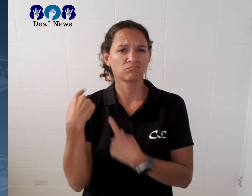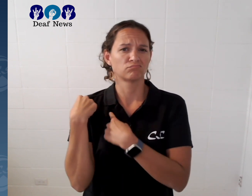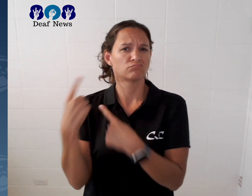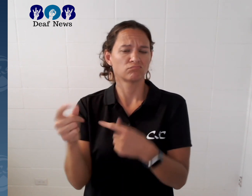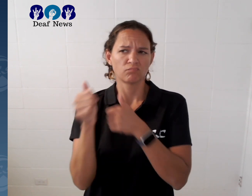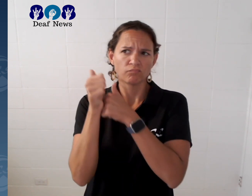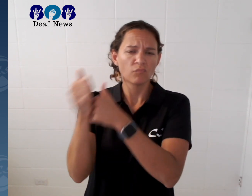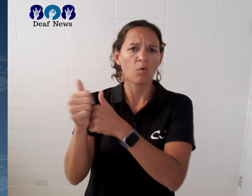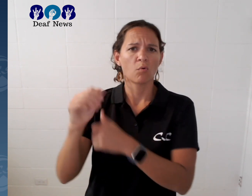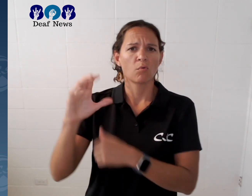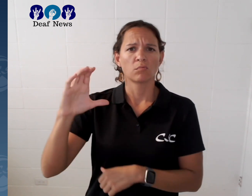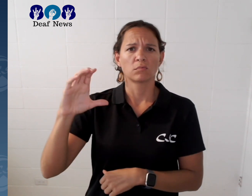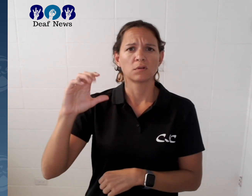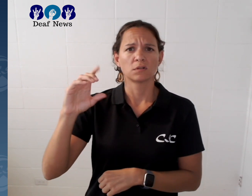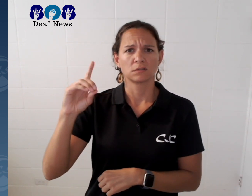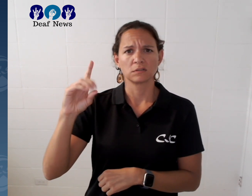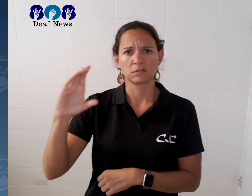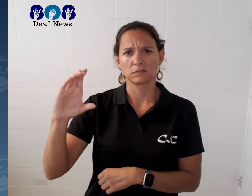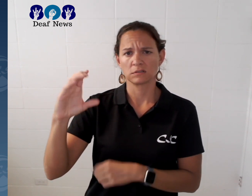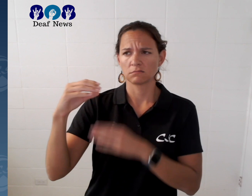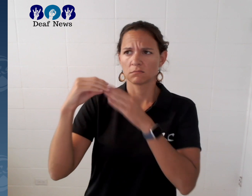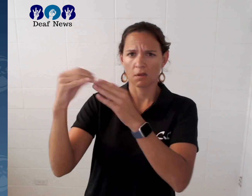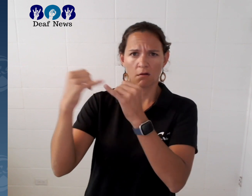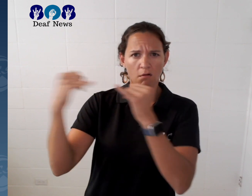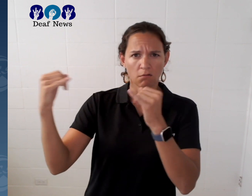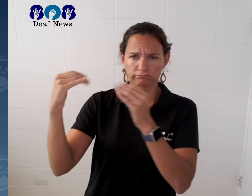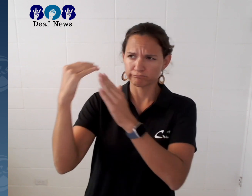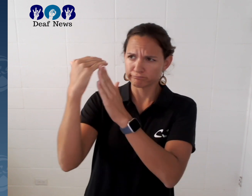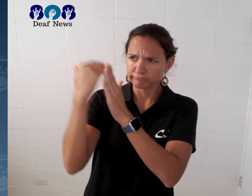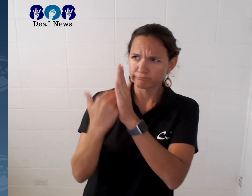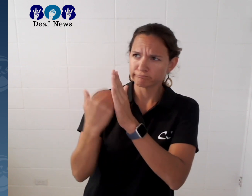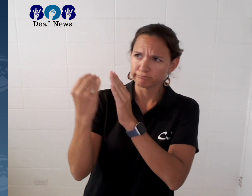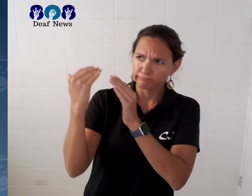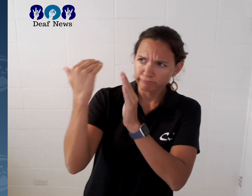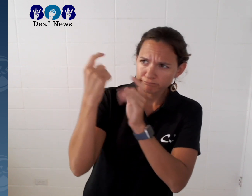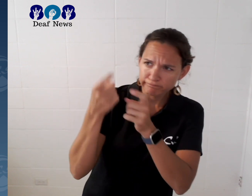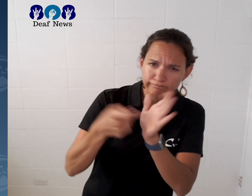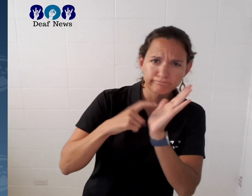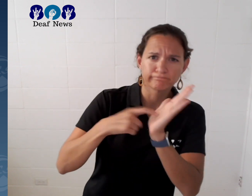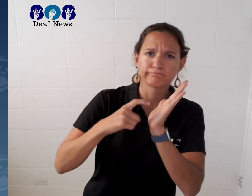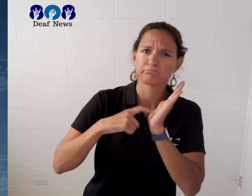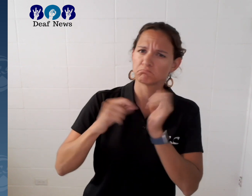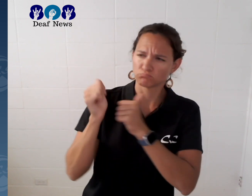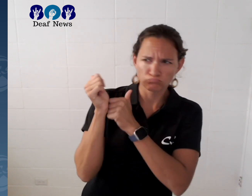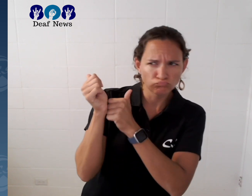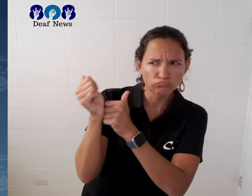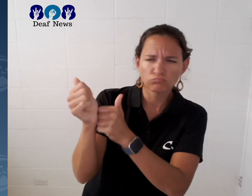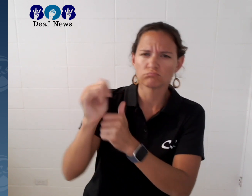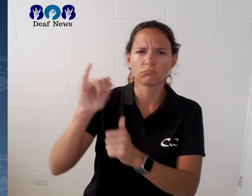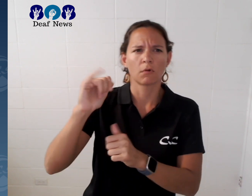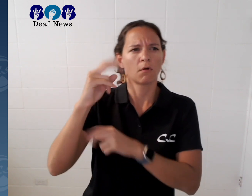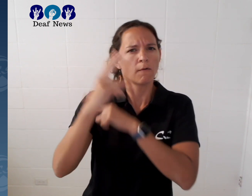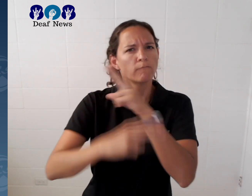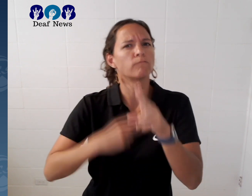Hawaii has followed the CDC guidelines mandated all along which recommends universal